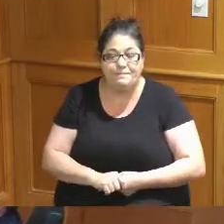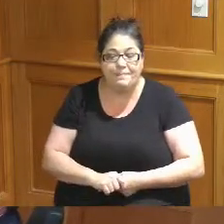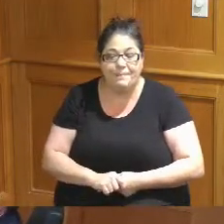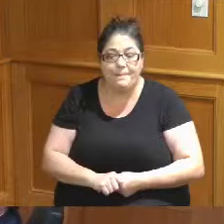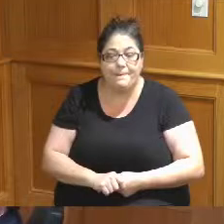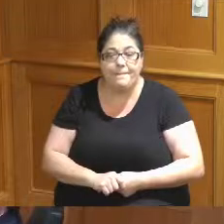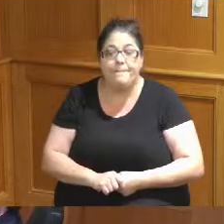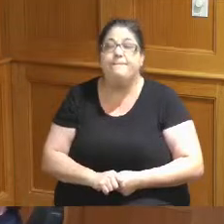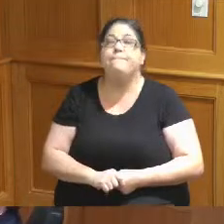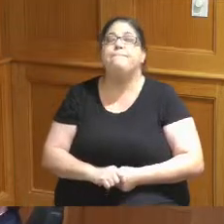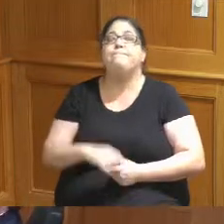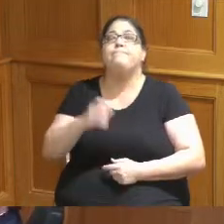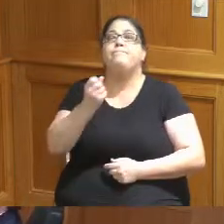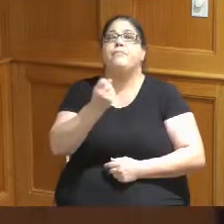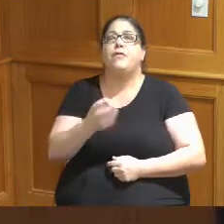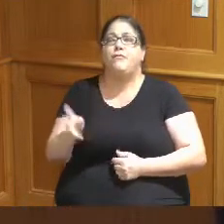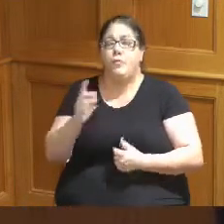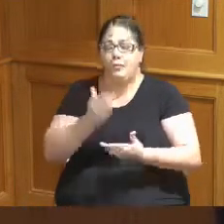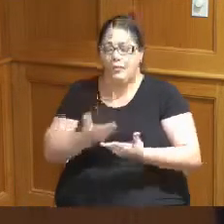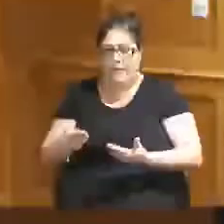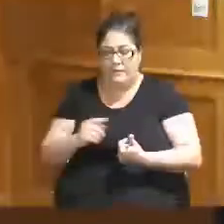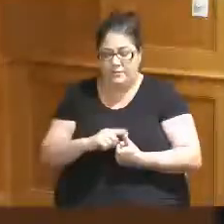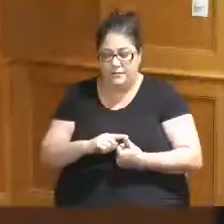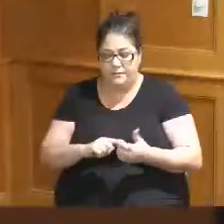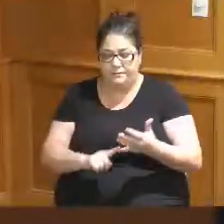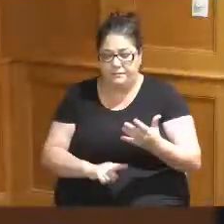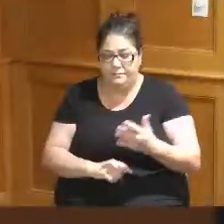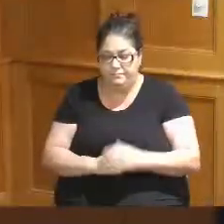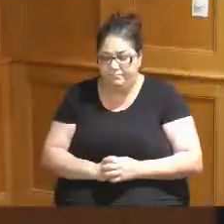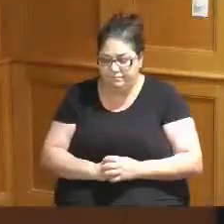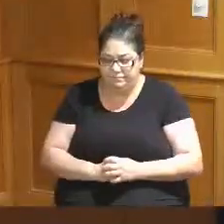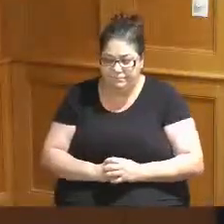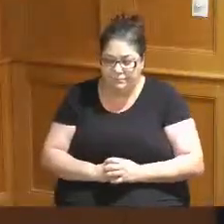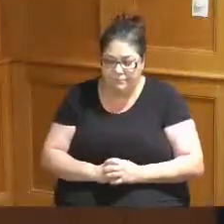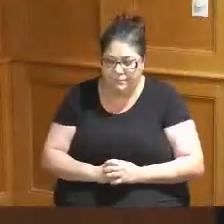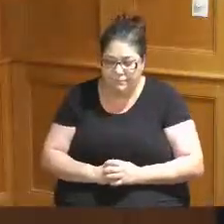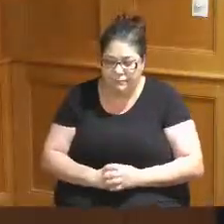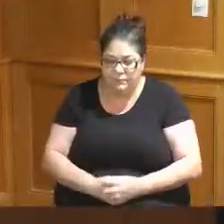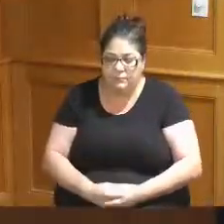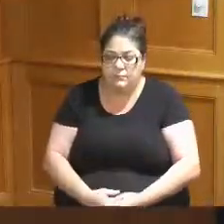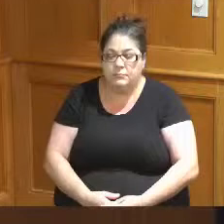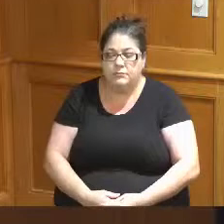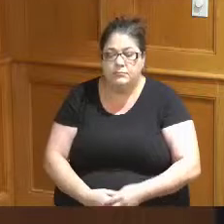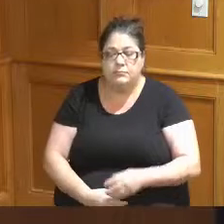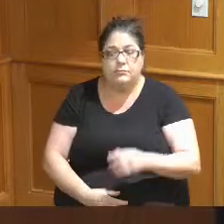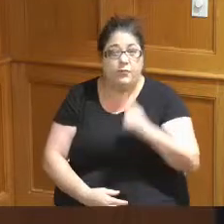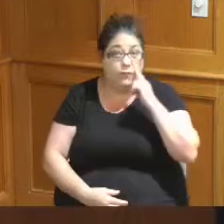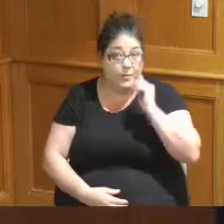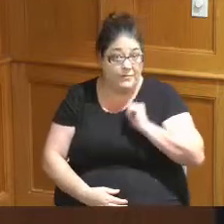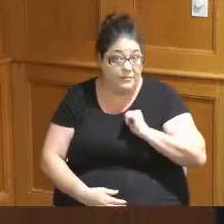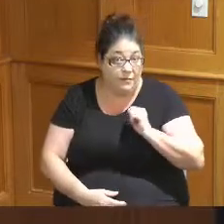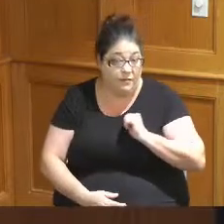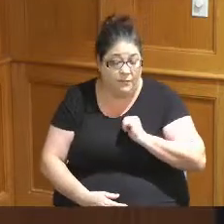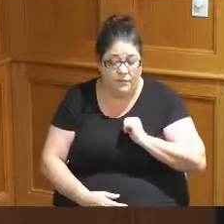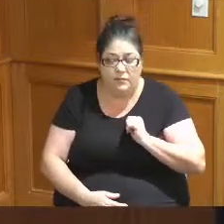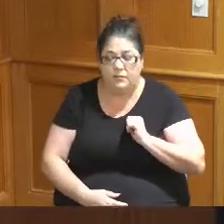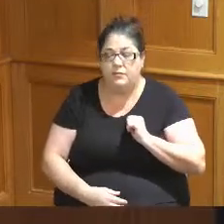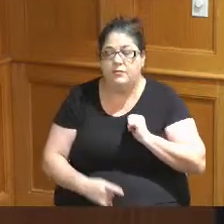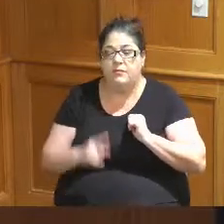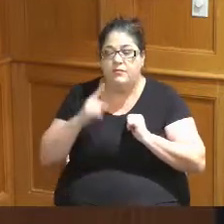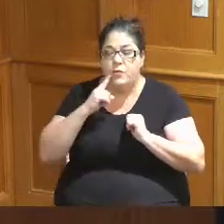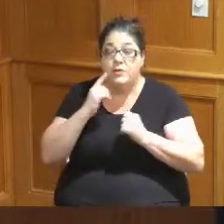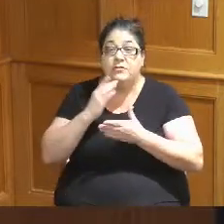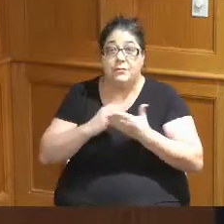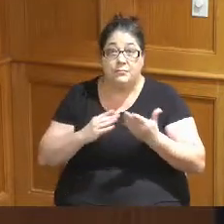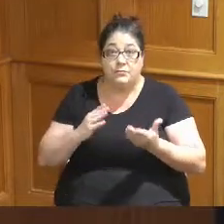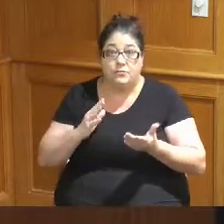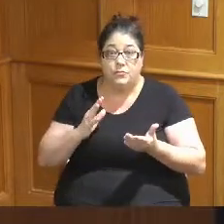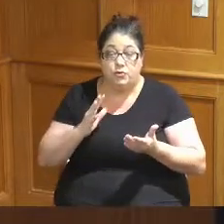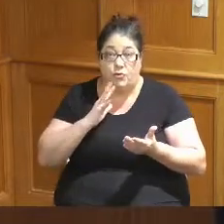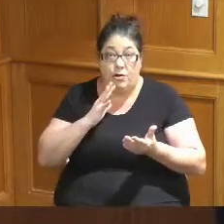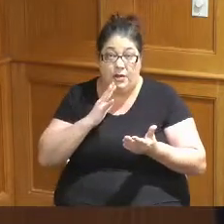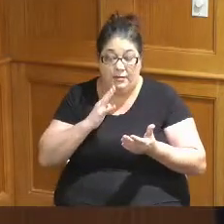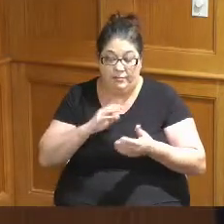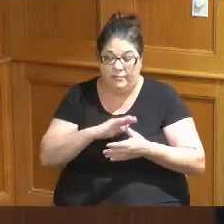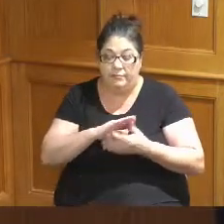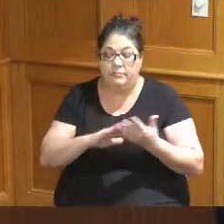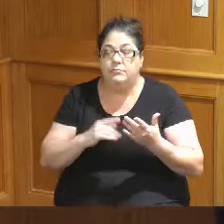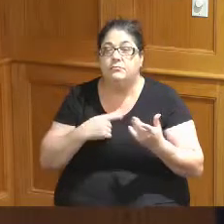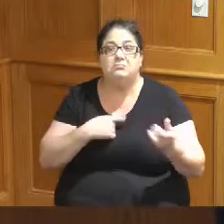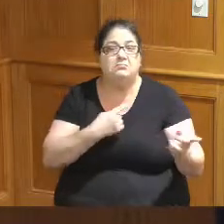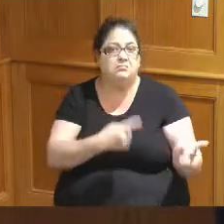a couple of things from myself in terms of some talking some things that have happened one I